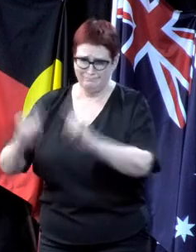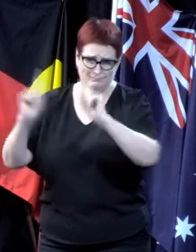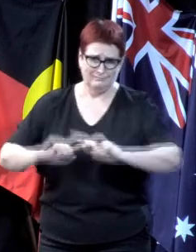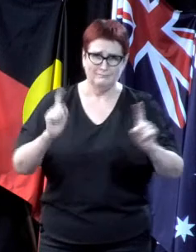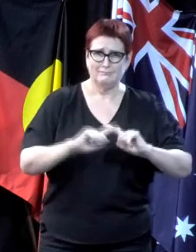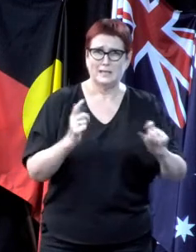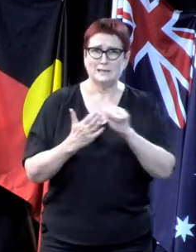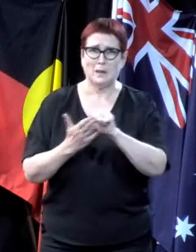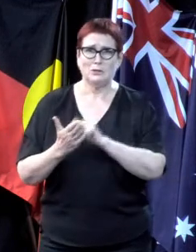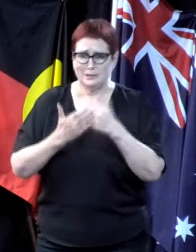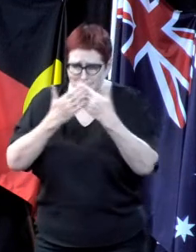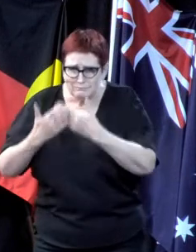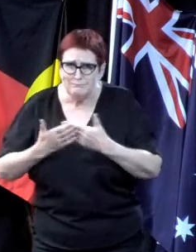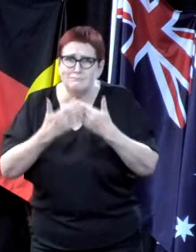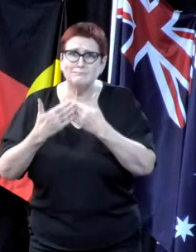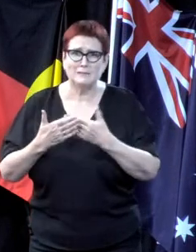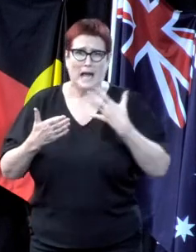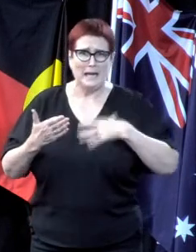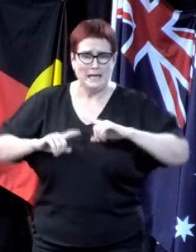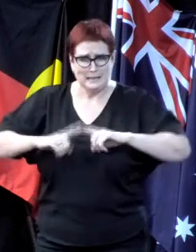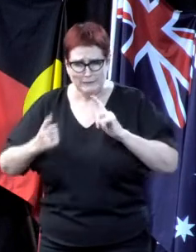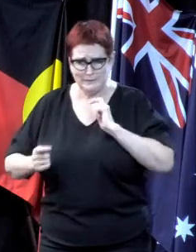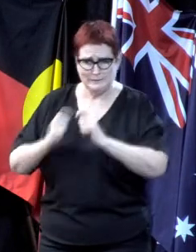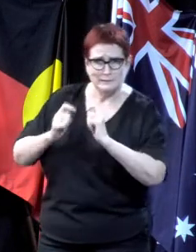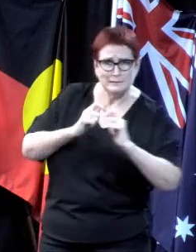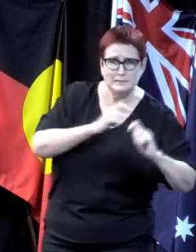require a range of different adjustments, possibly for each subject as well.